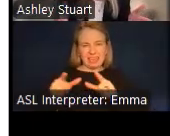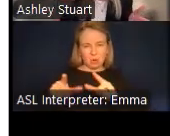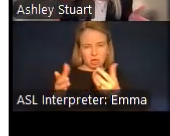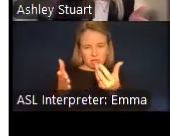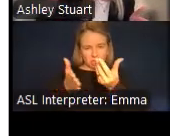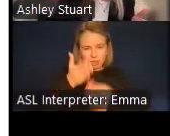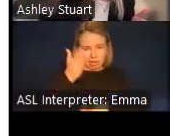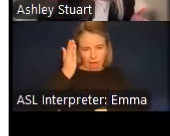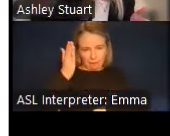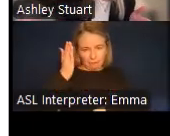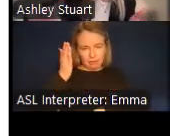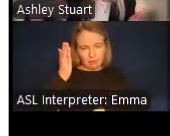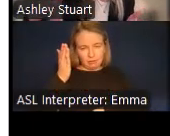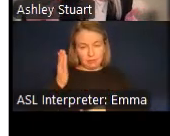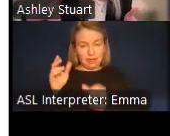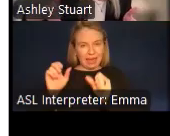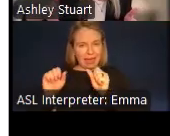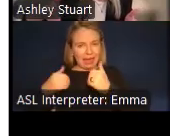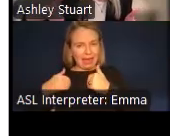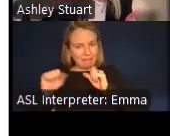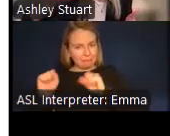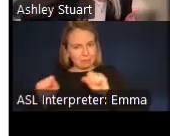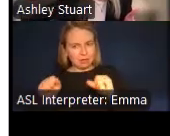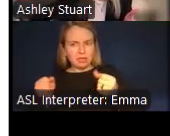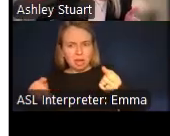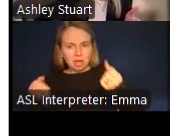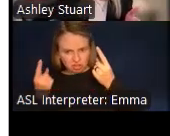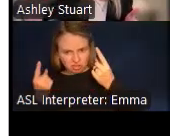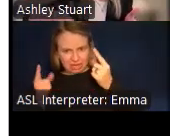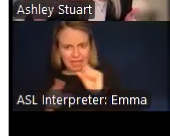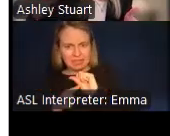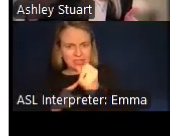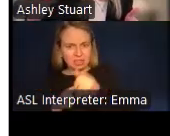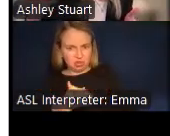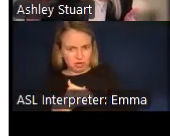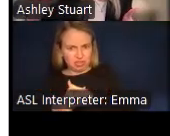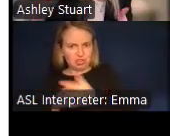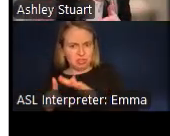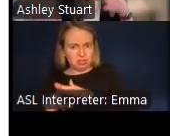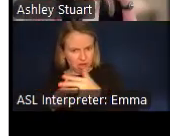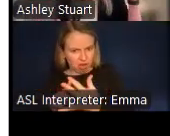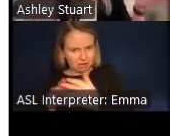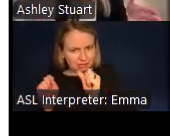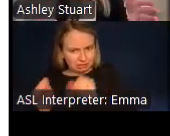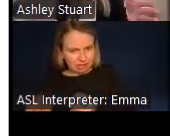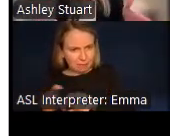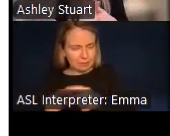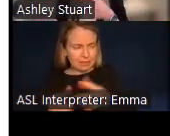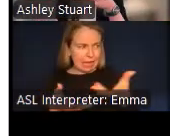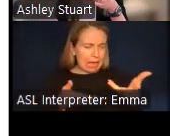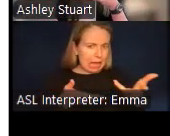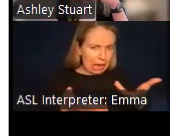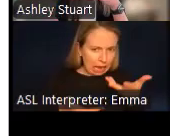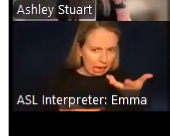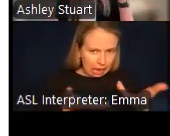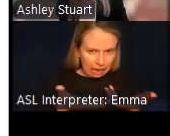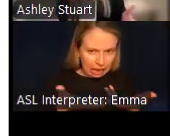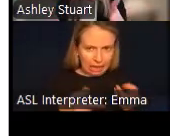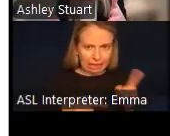they have the ability to understand the situation and the context, but that limited ability to express their